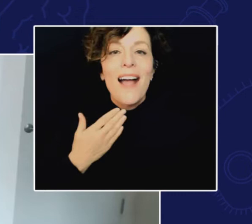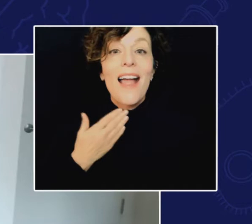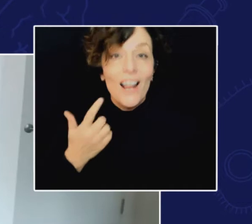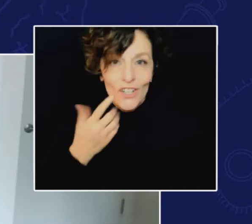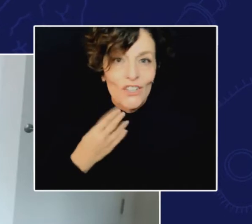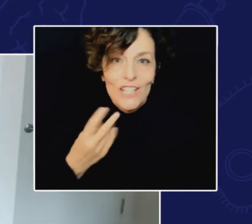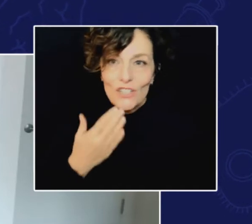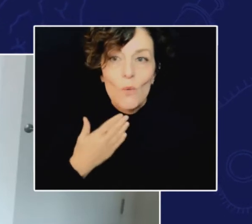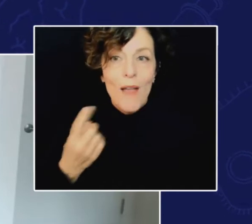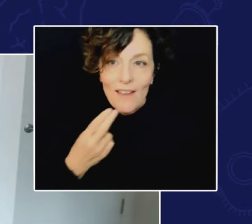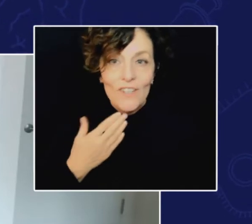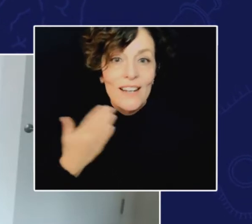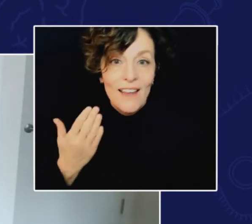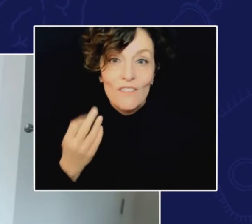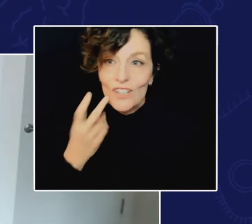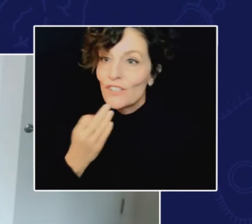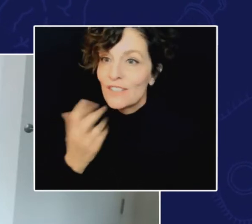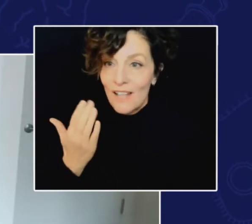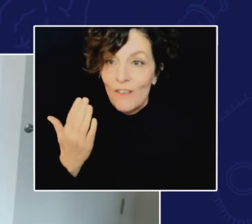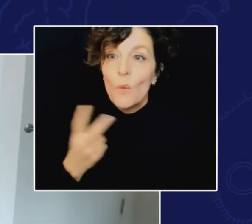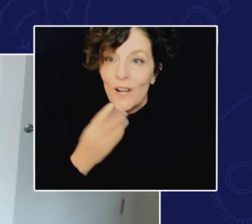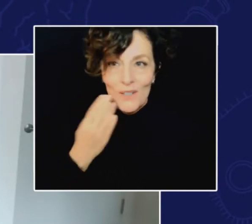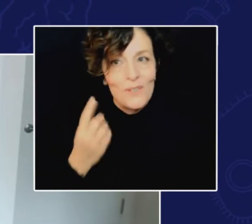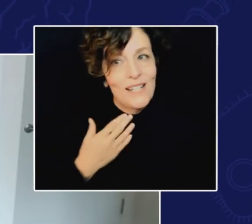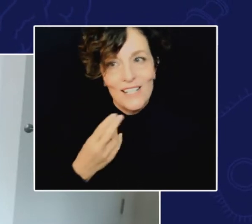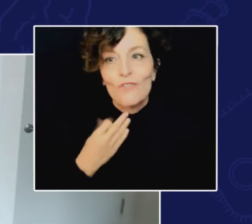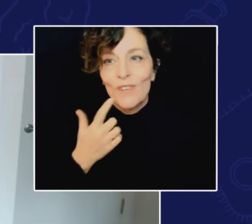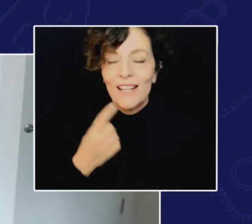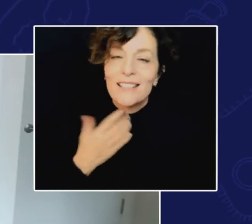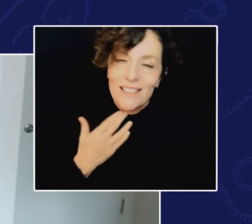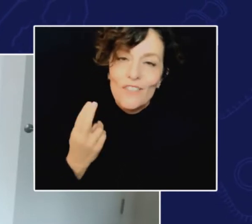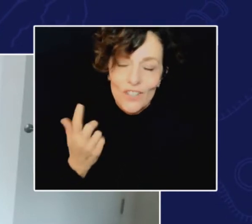So, learning to advocate for yourself and what you need is really